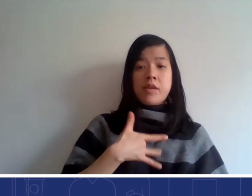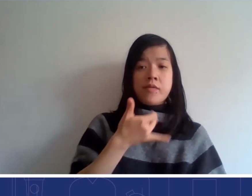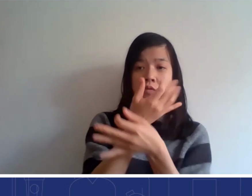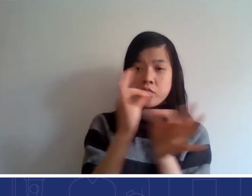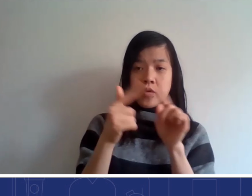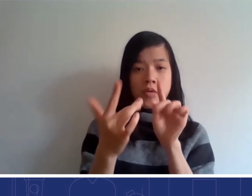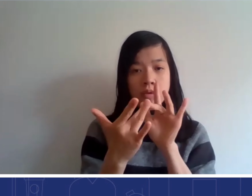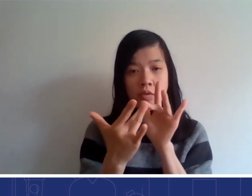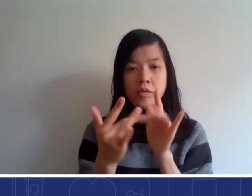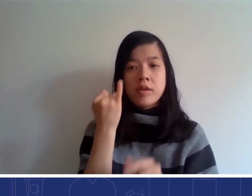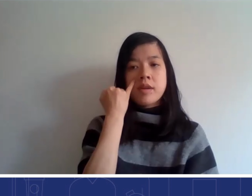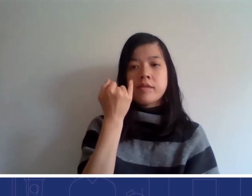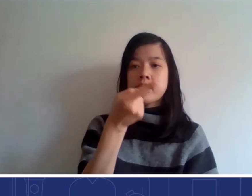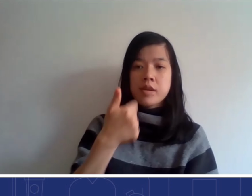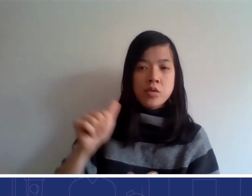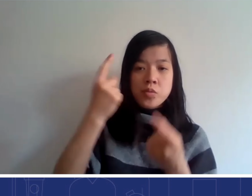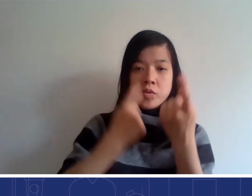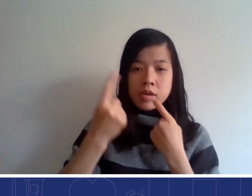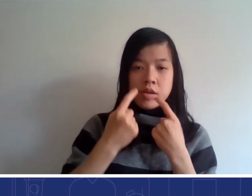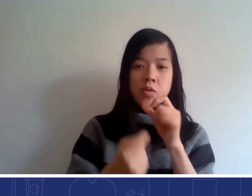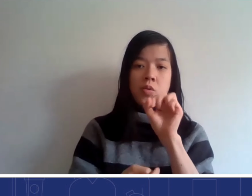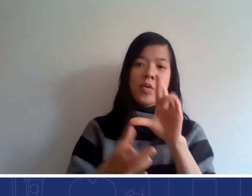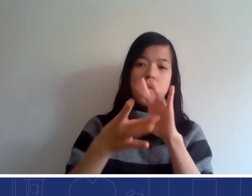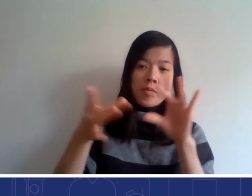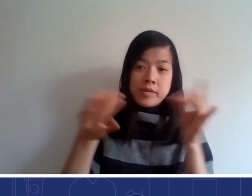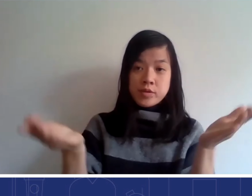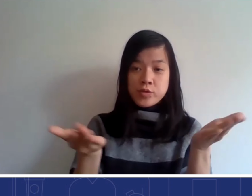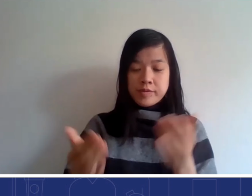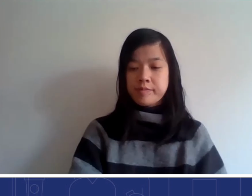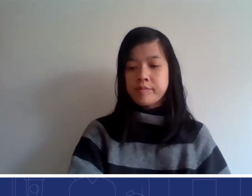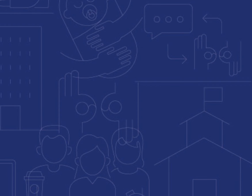much for watching. Feel free to contact us if you have any questions or leave a comment here!